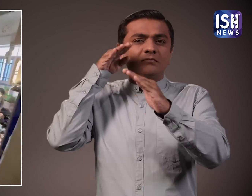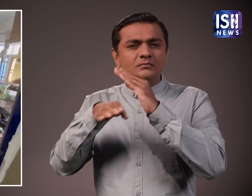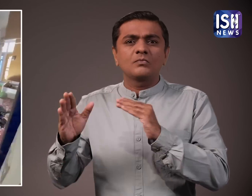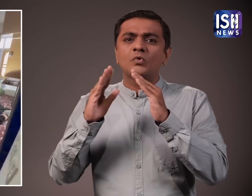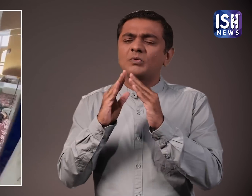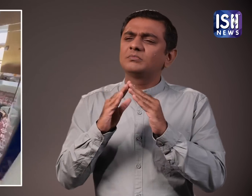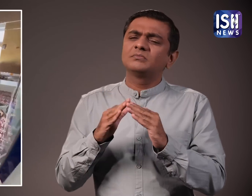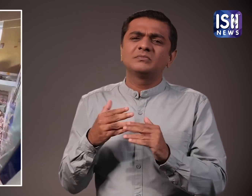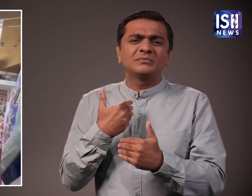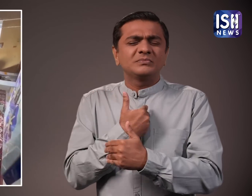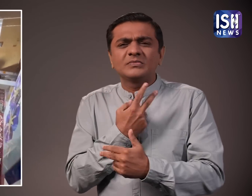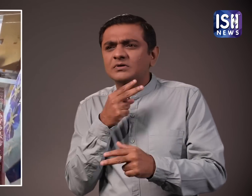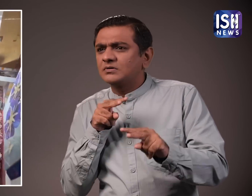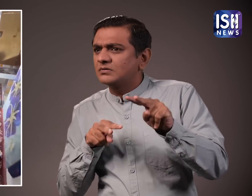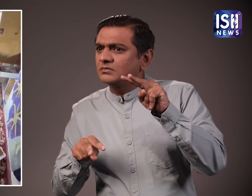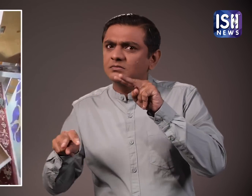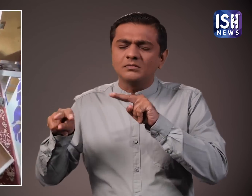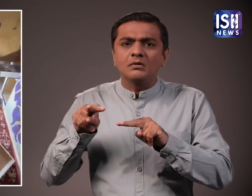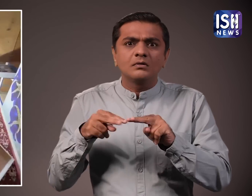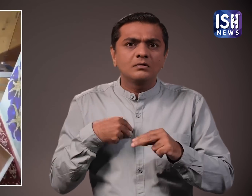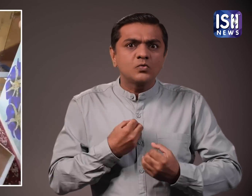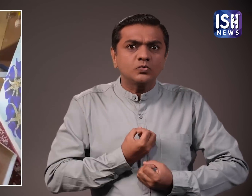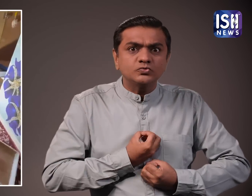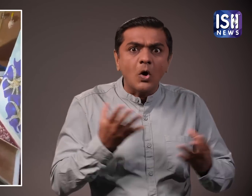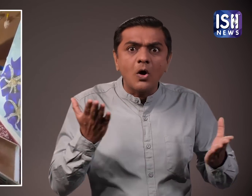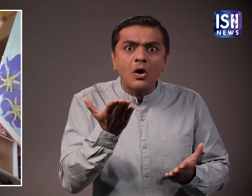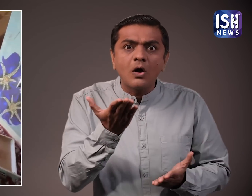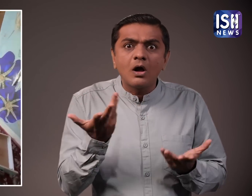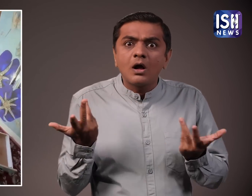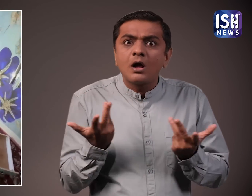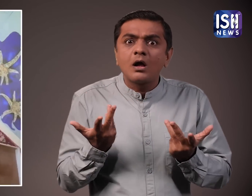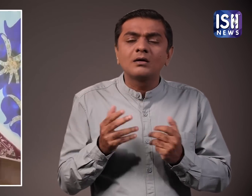The soldiers went inside the house to recover the bodies and they were shocked.